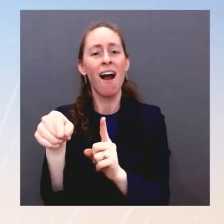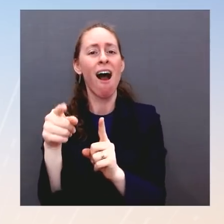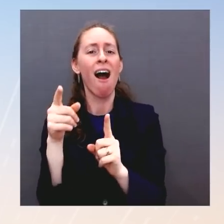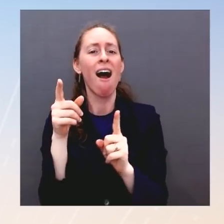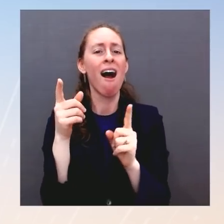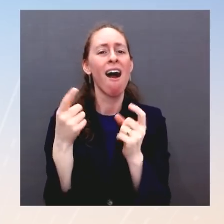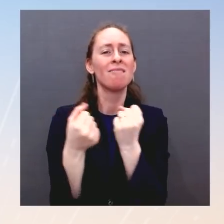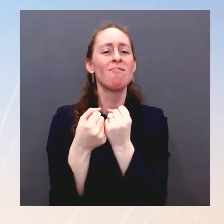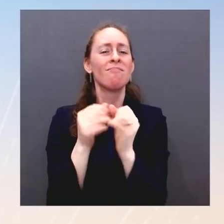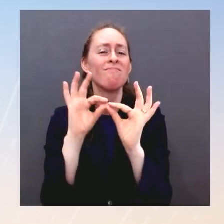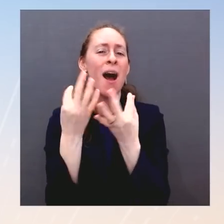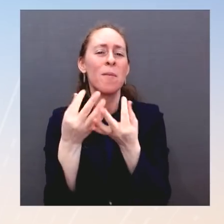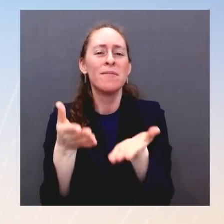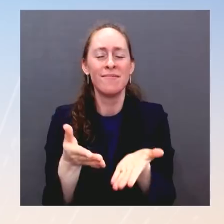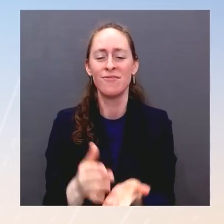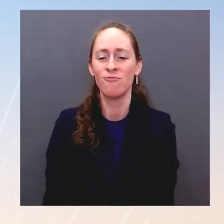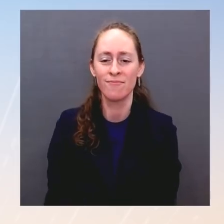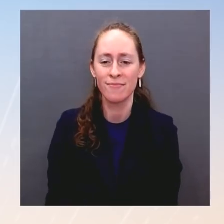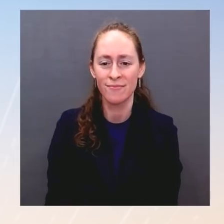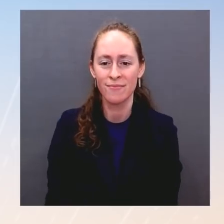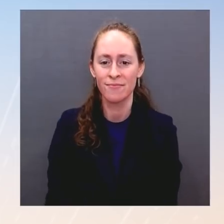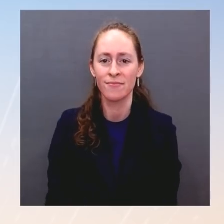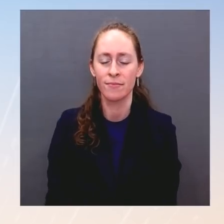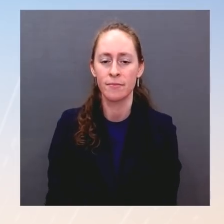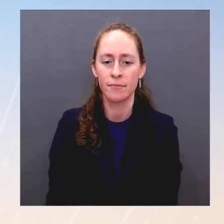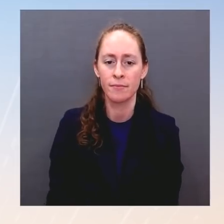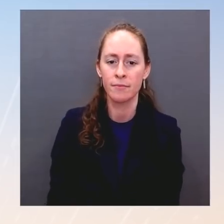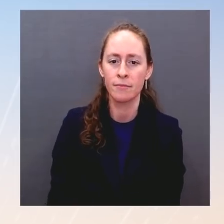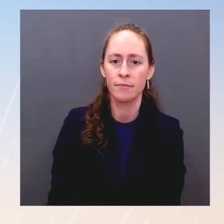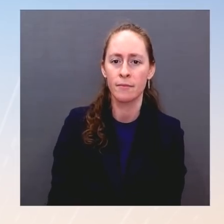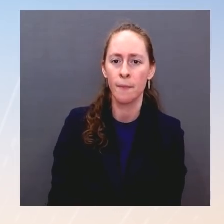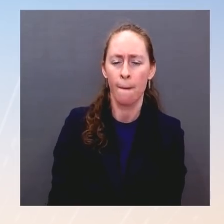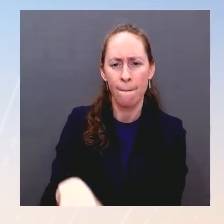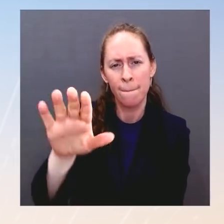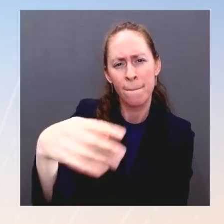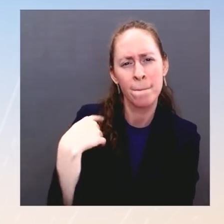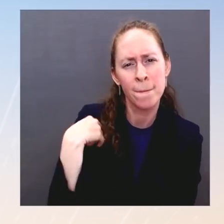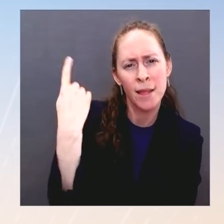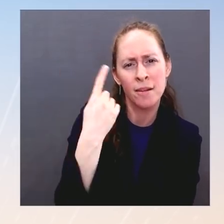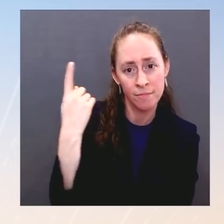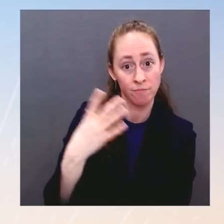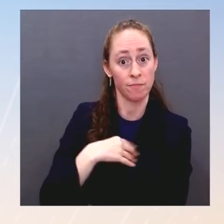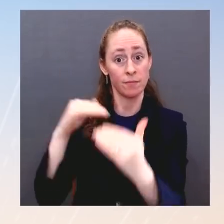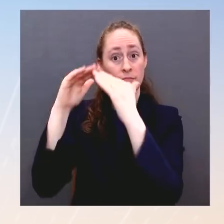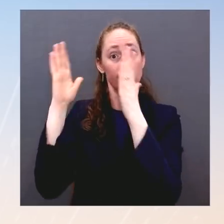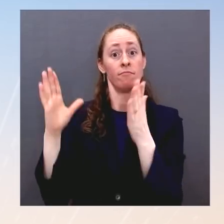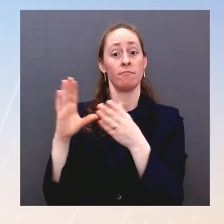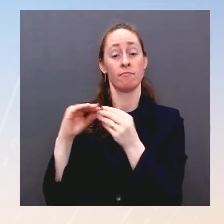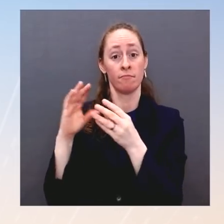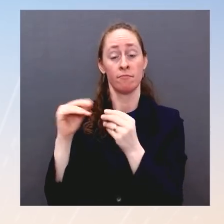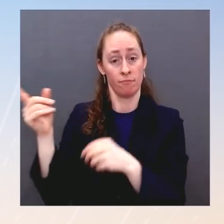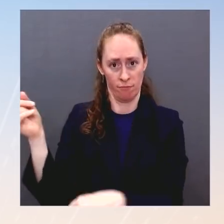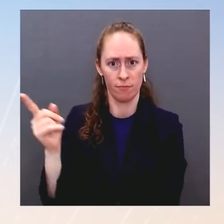I know the White House has said it won't be sending -- the U.S. won't be sending troops into Ukraine to rescue Americans who are still there,